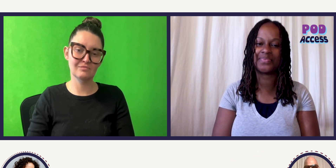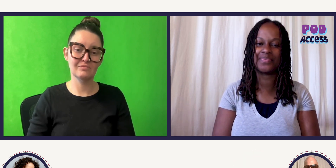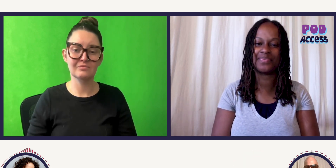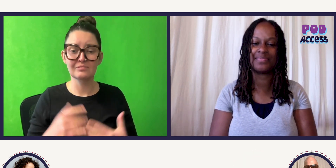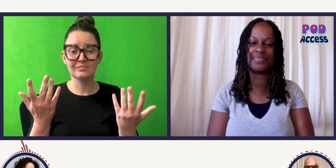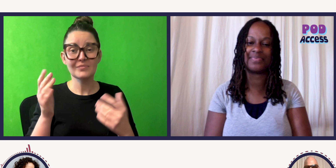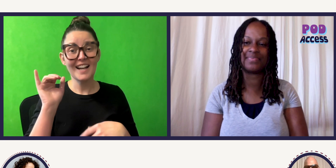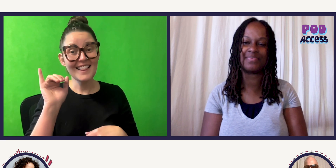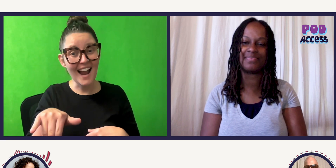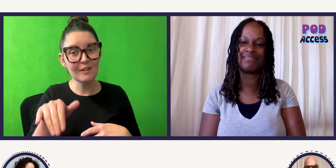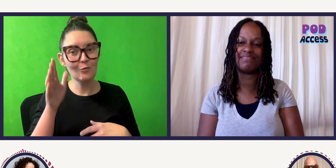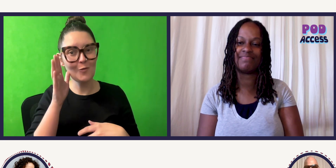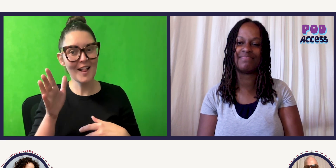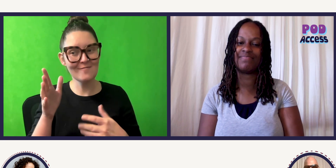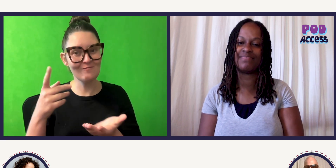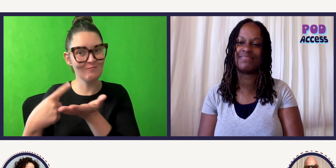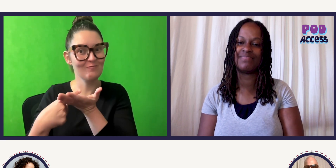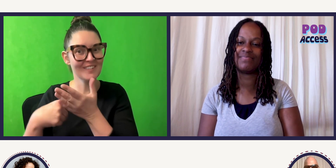That’s coming up in the next episode!